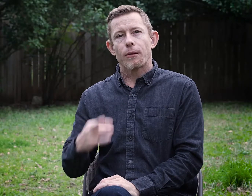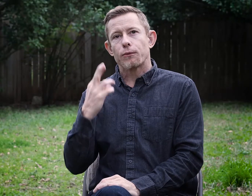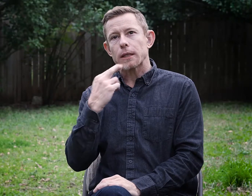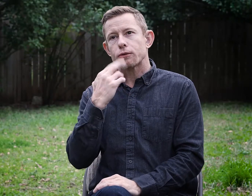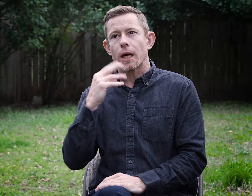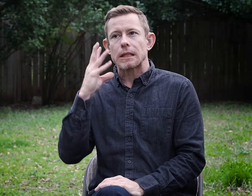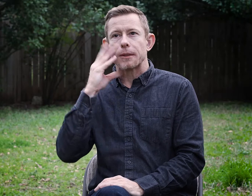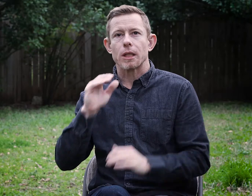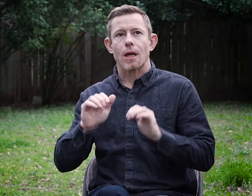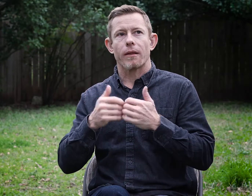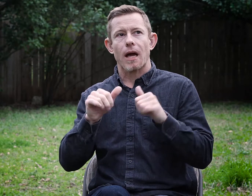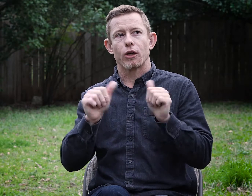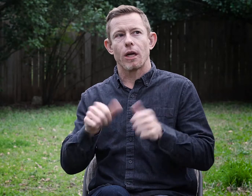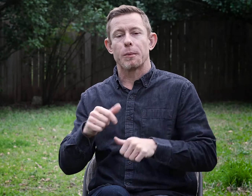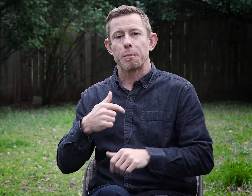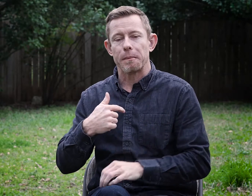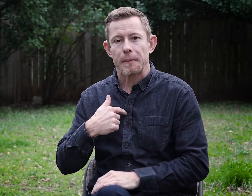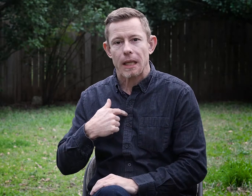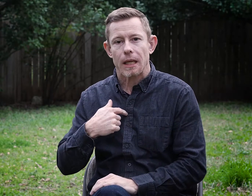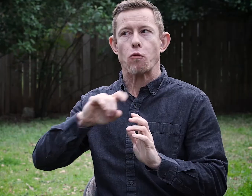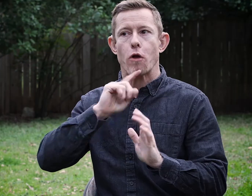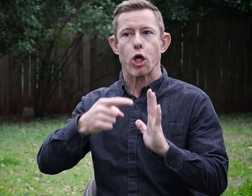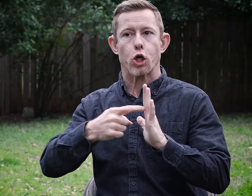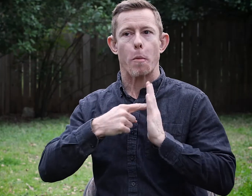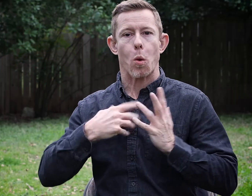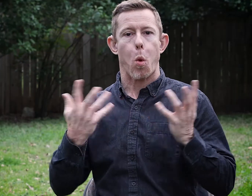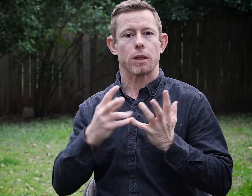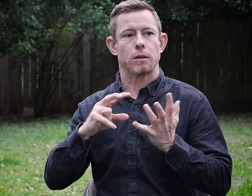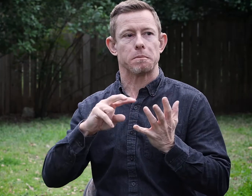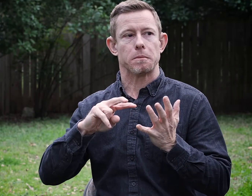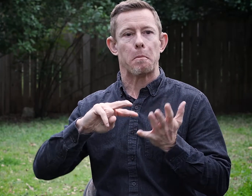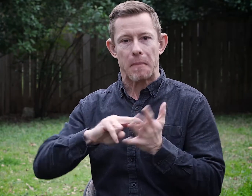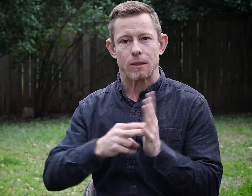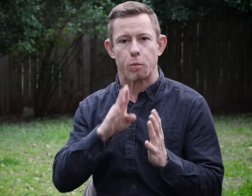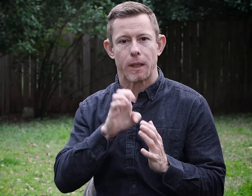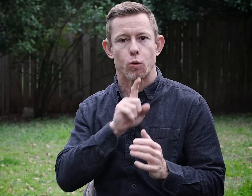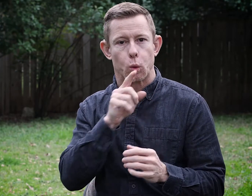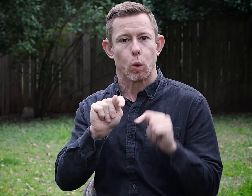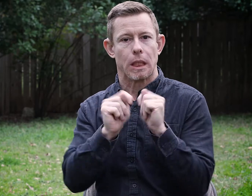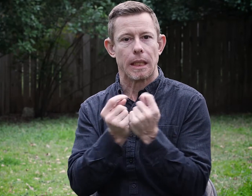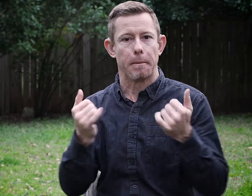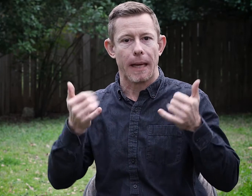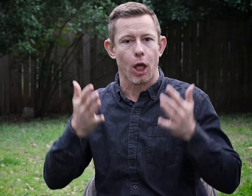I’m thinking about how my restaurant experience shapes me today. It showed me what it really means to be a true team player.